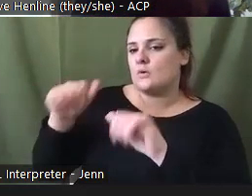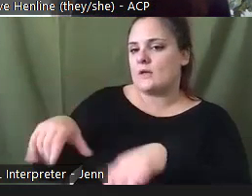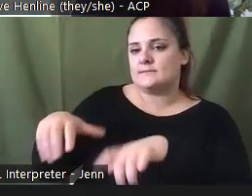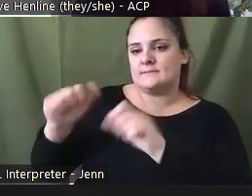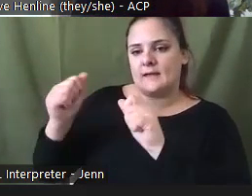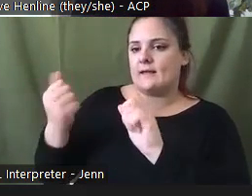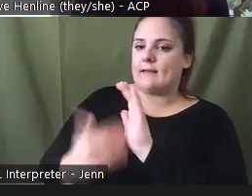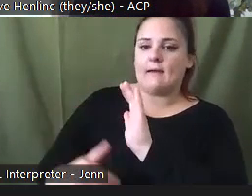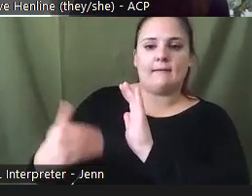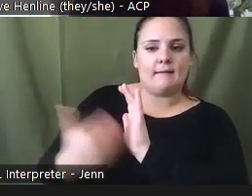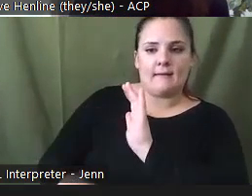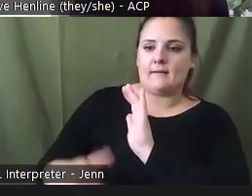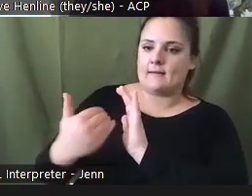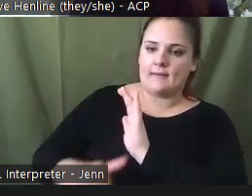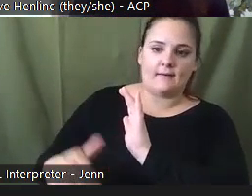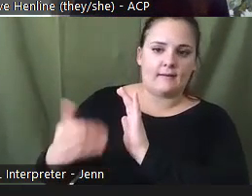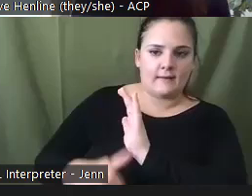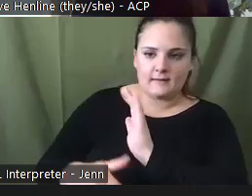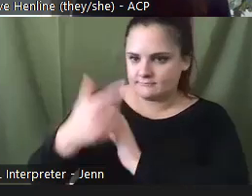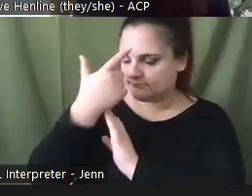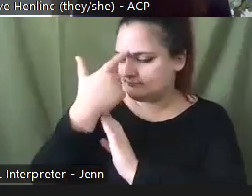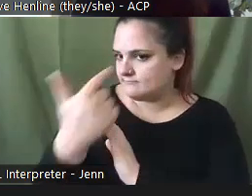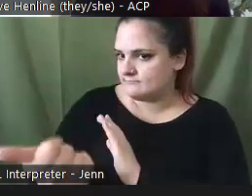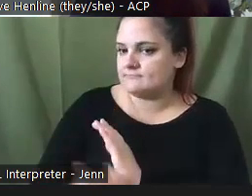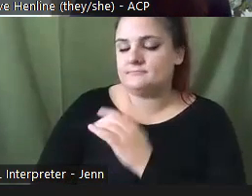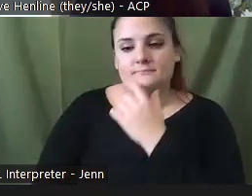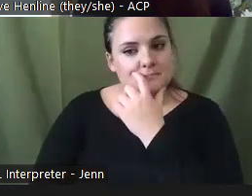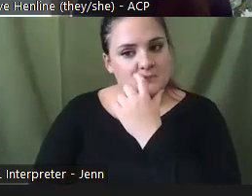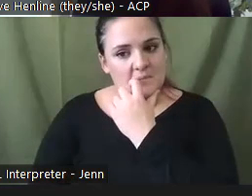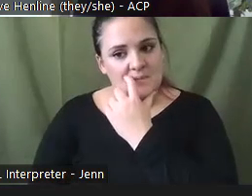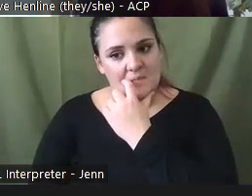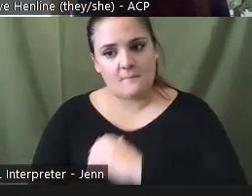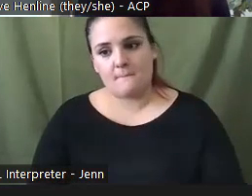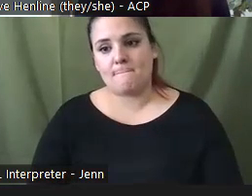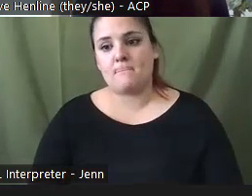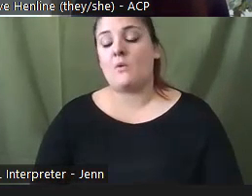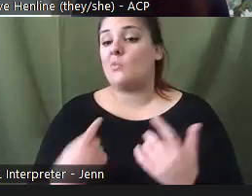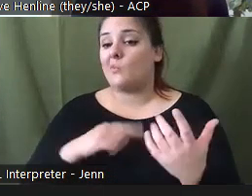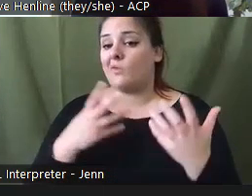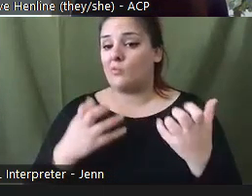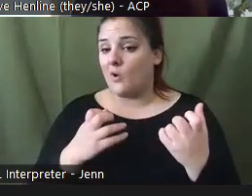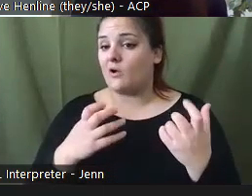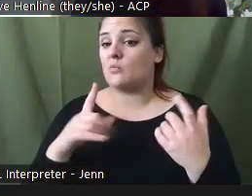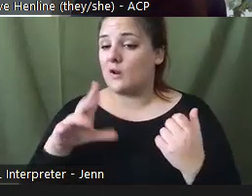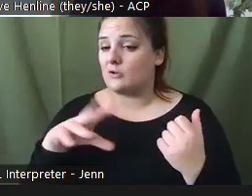as you need to take. We do ask for 100%, but we know if there is a question that's